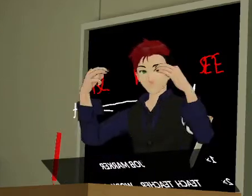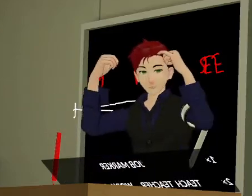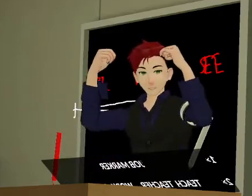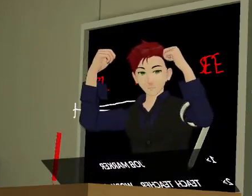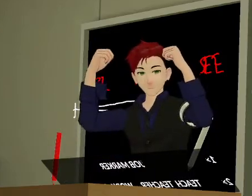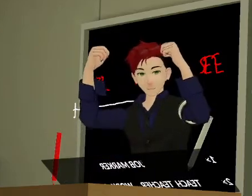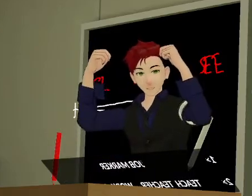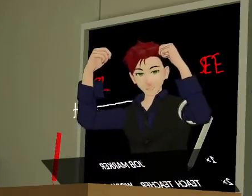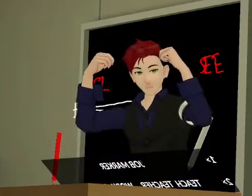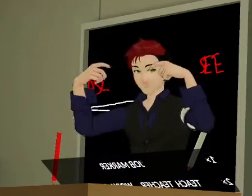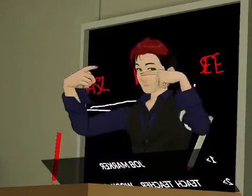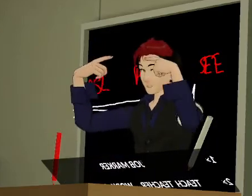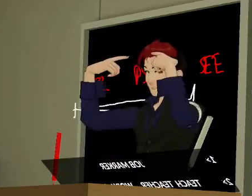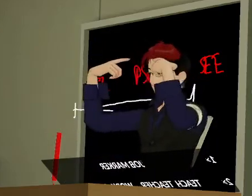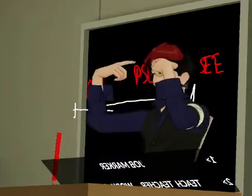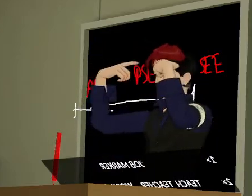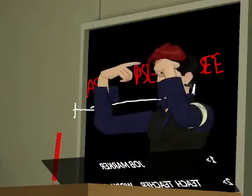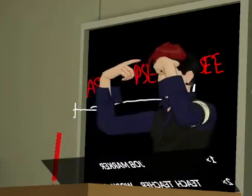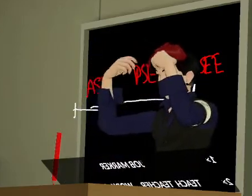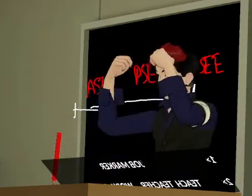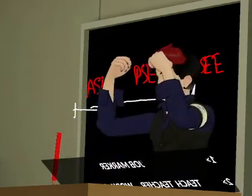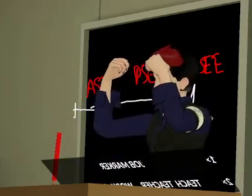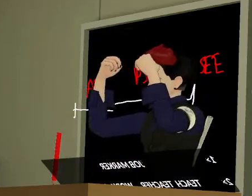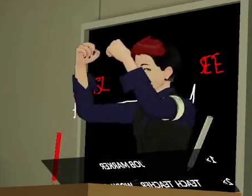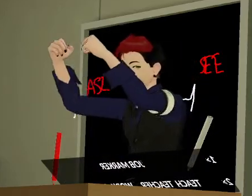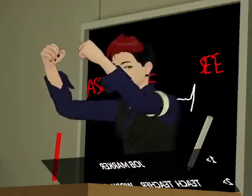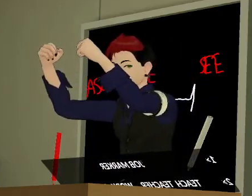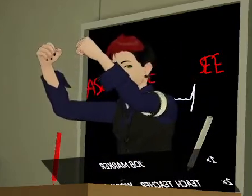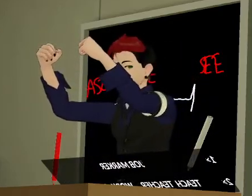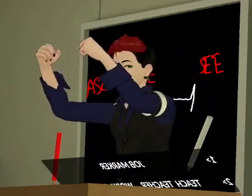right teach i'm taking information from my head and i'm putting it out into